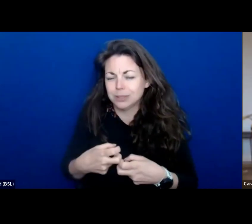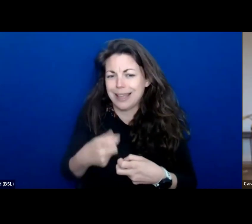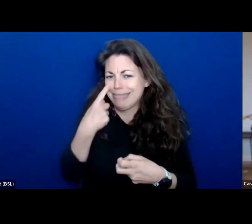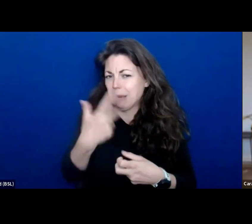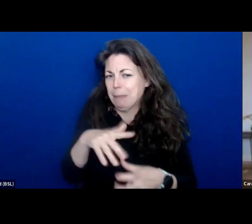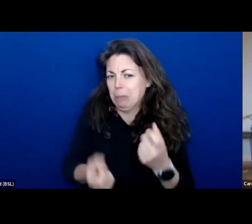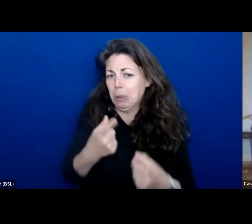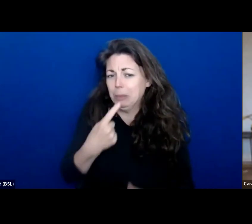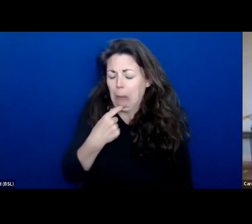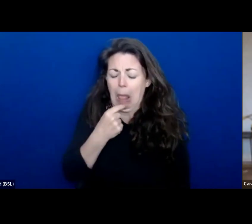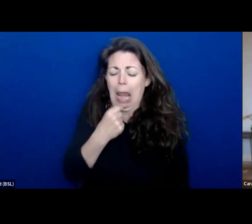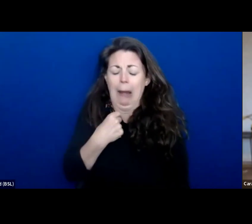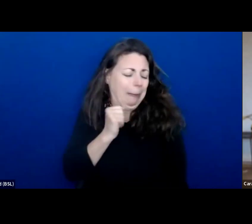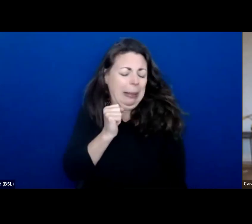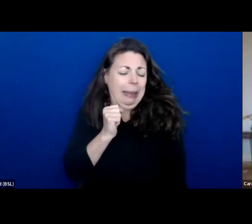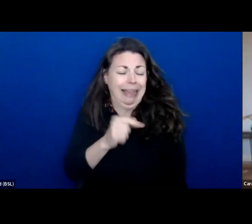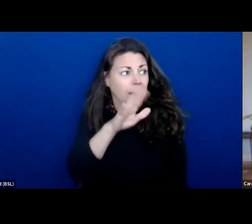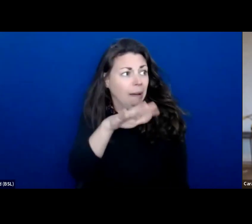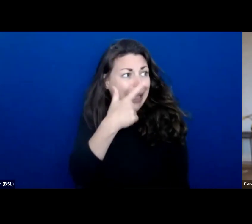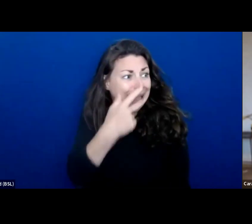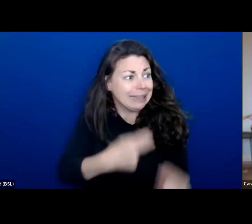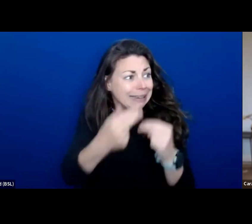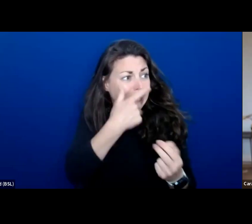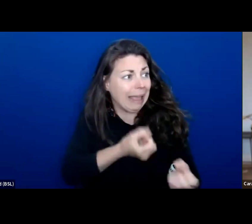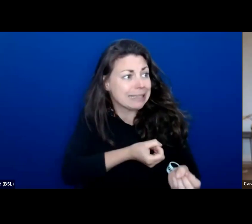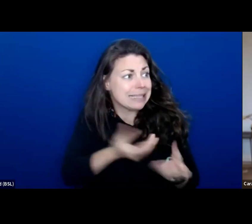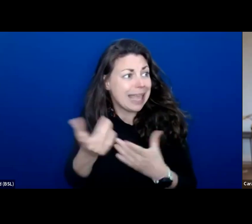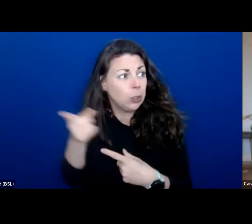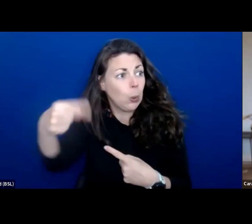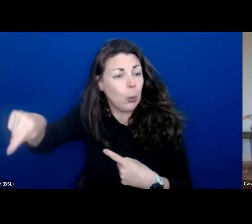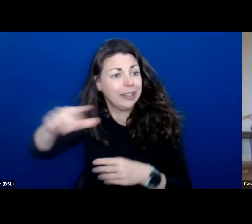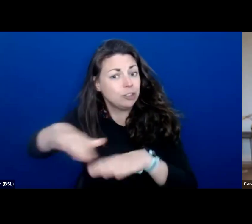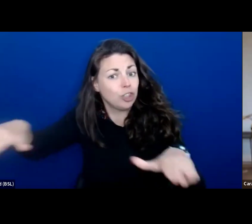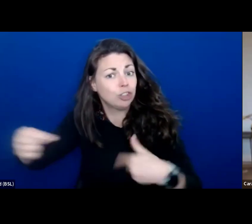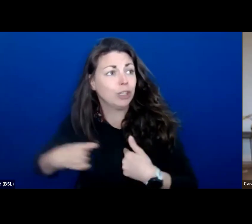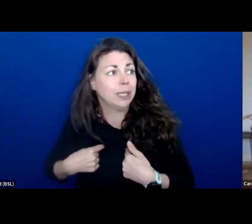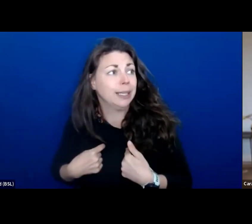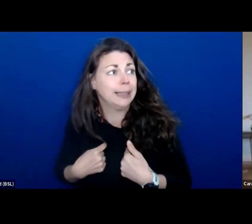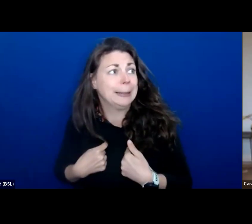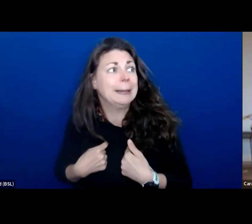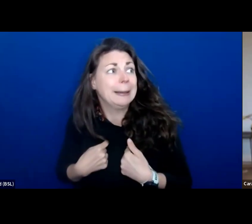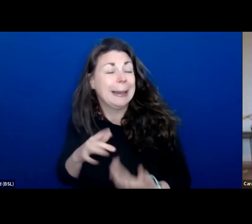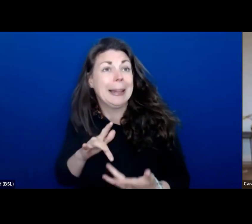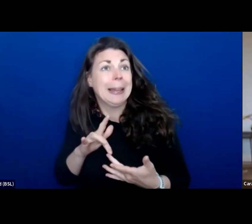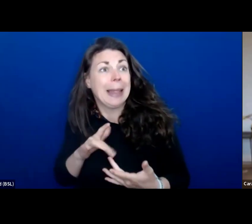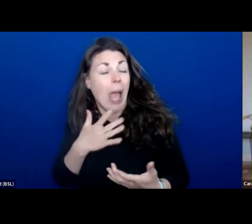"Can we send some of our dinner over to these kids?" As a sweet child might want to do, is just share and solve the problem.